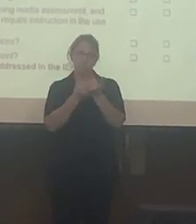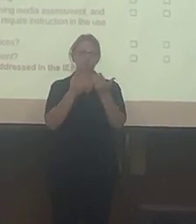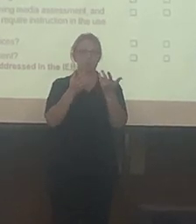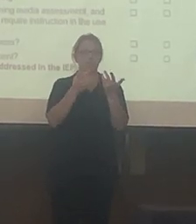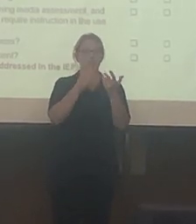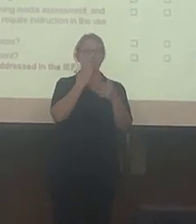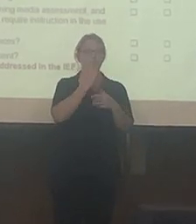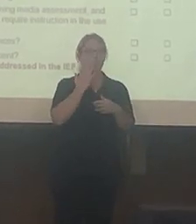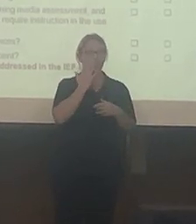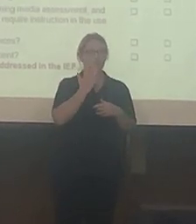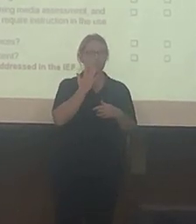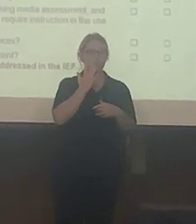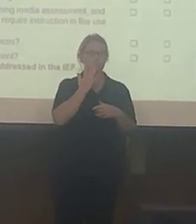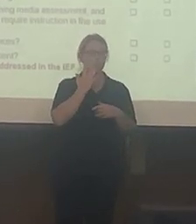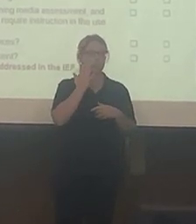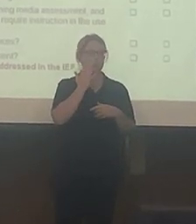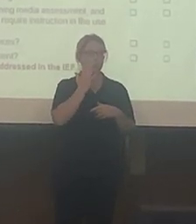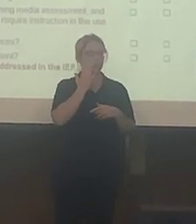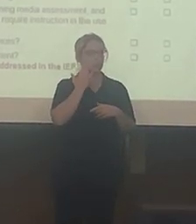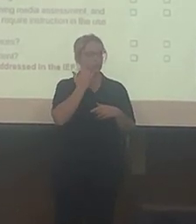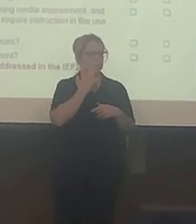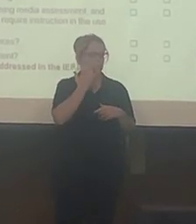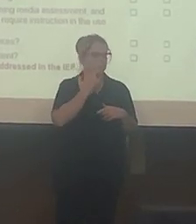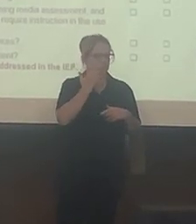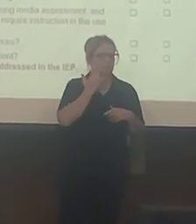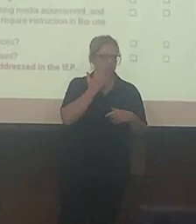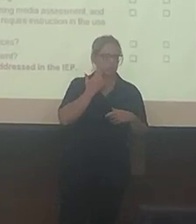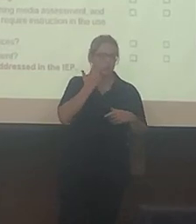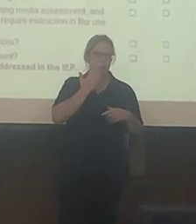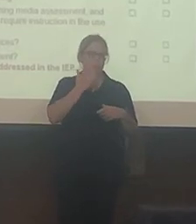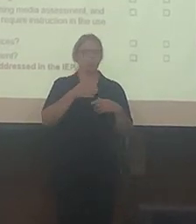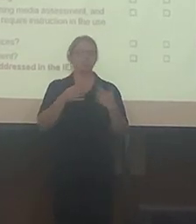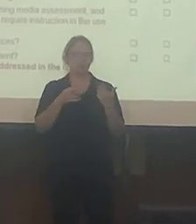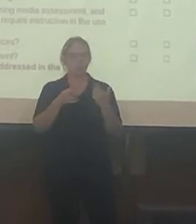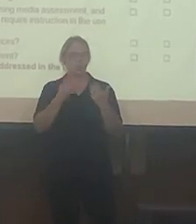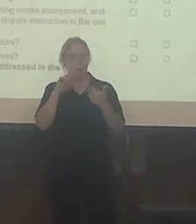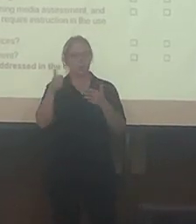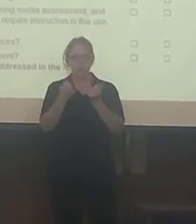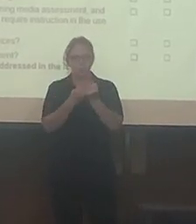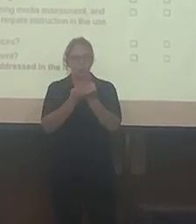do they need opportunities to communicate with other kids with hearing loss izzy is the child